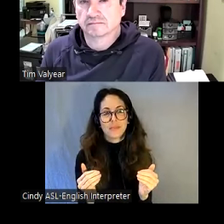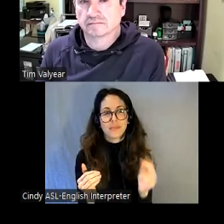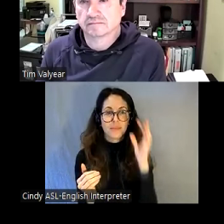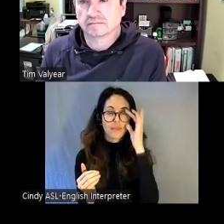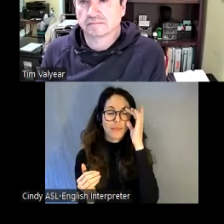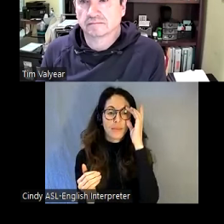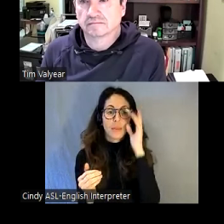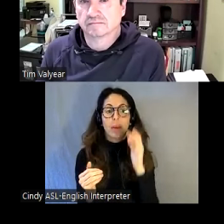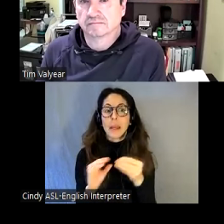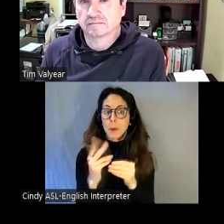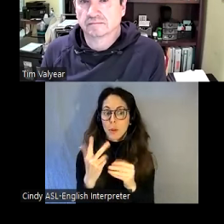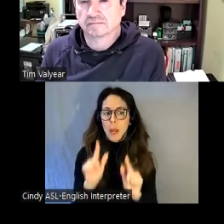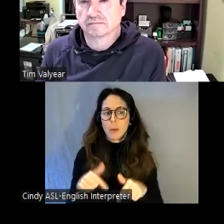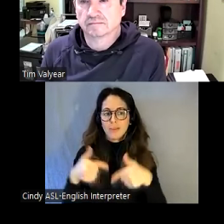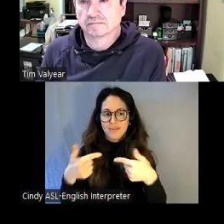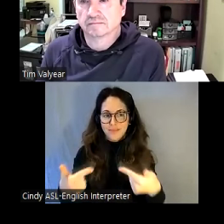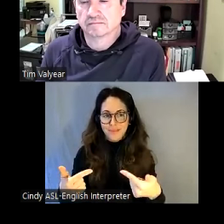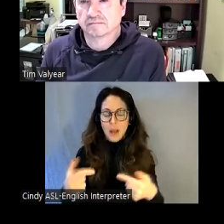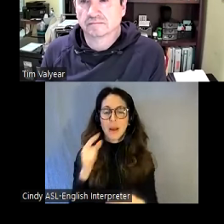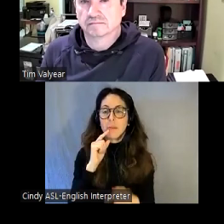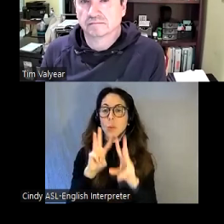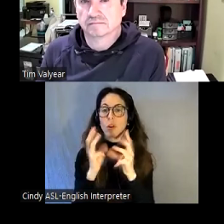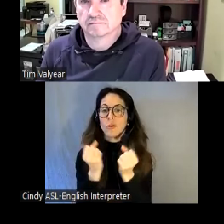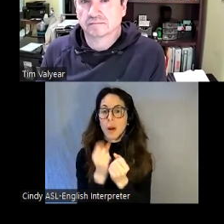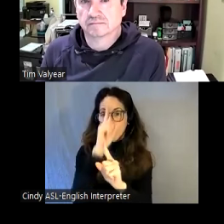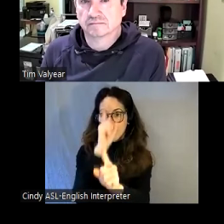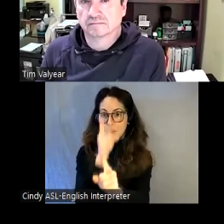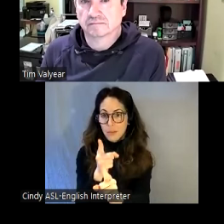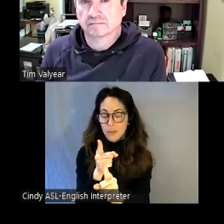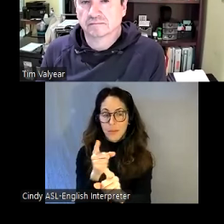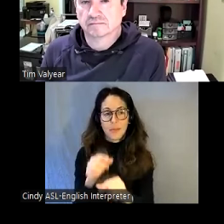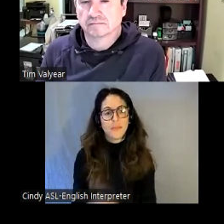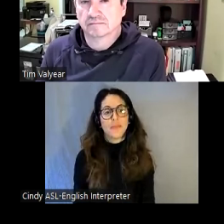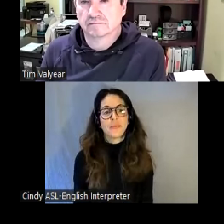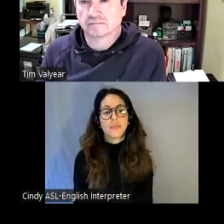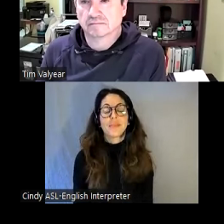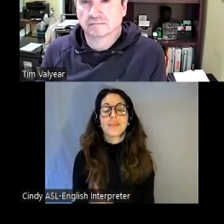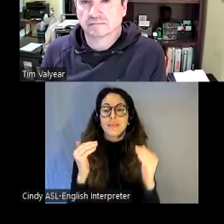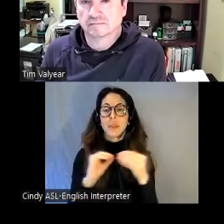introductions. We'll spend a short time -- we did the